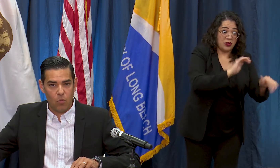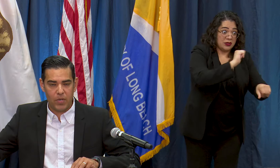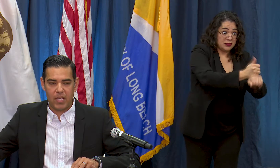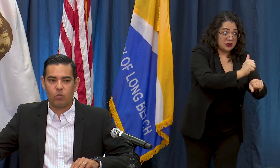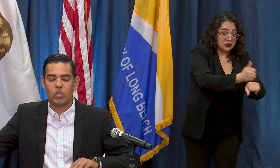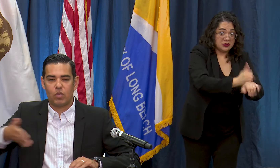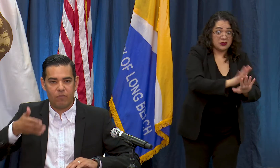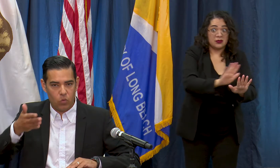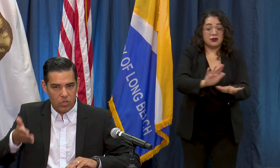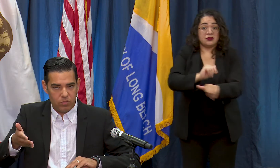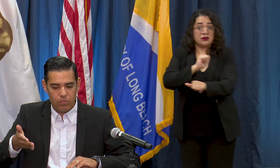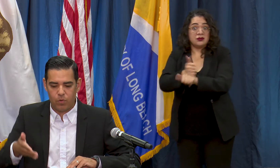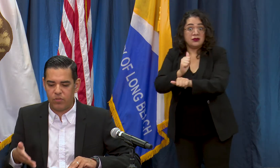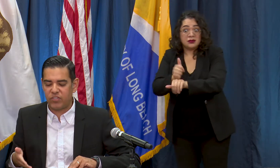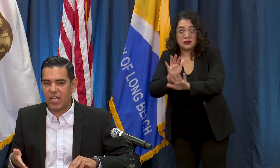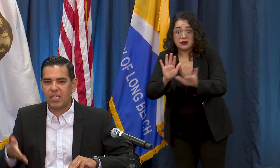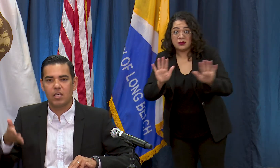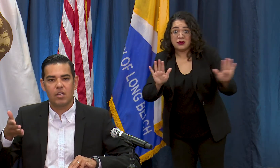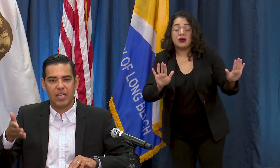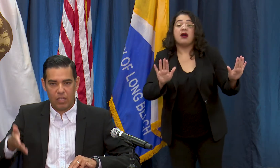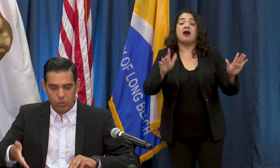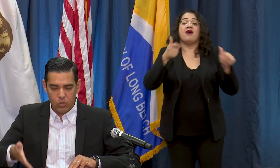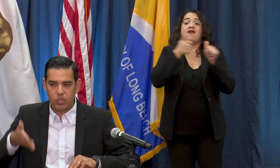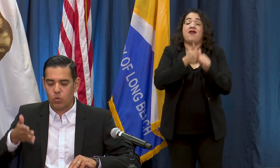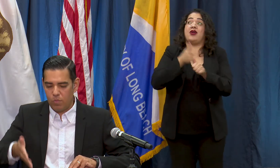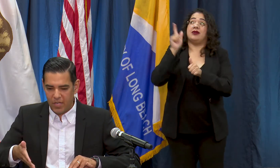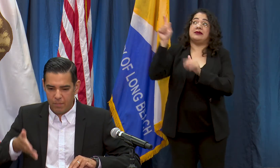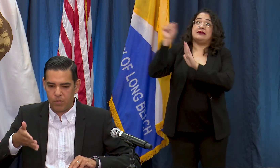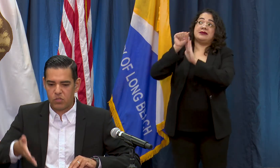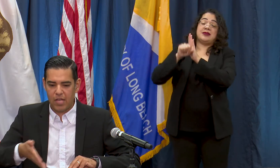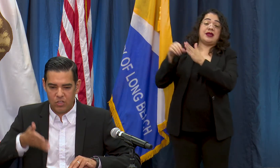opening which of course for the state includes grooming and personal hygiene